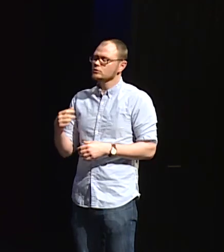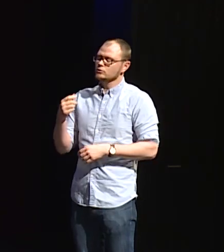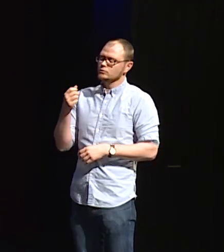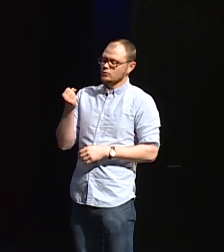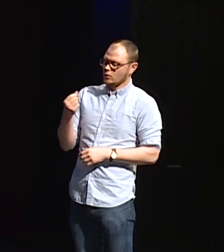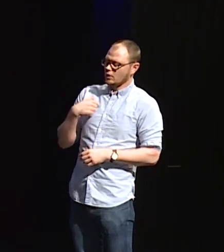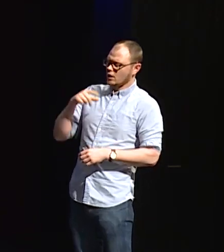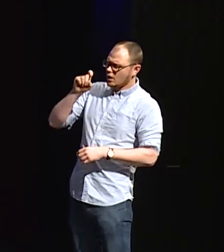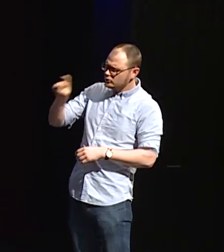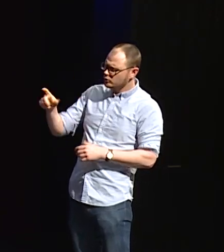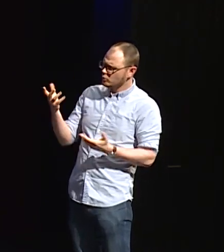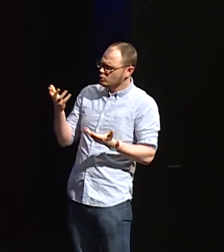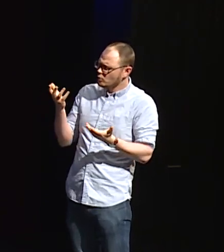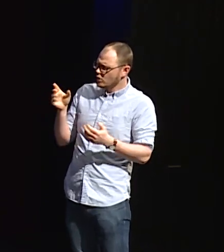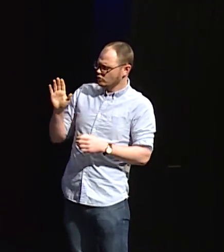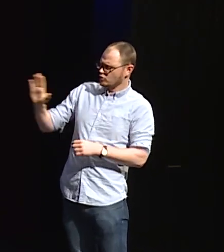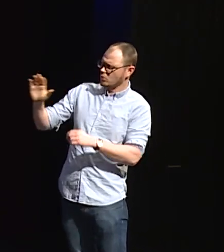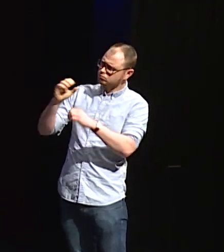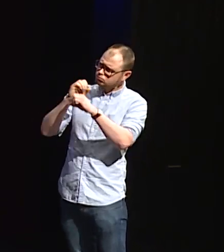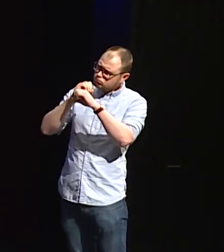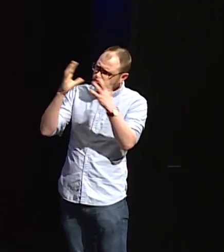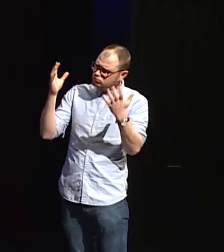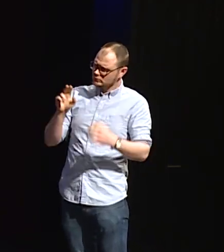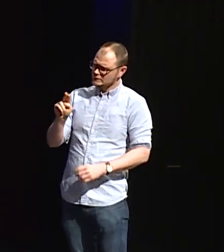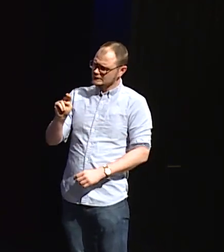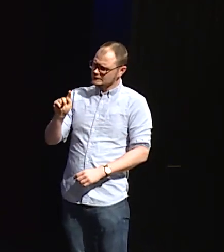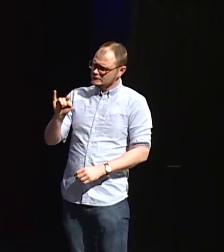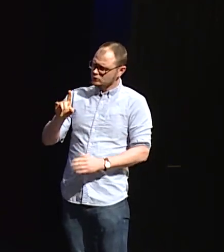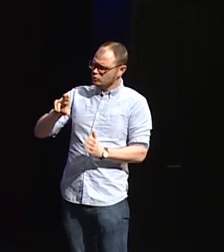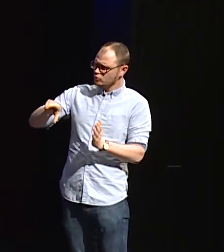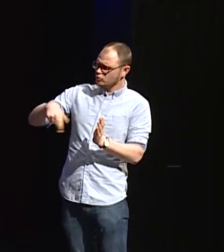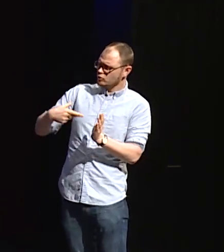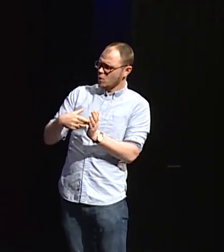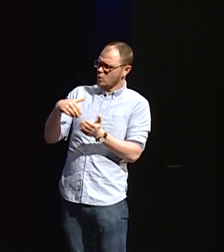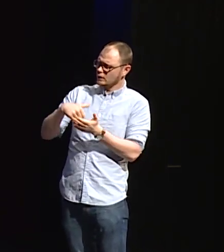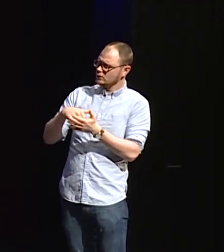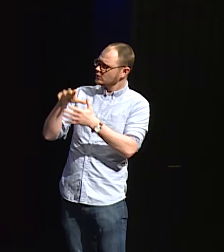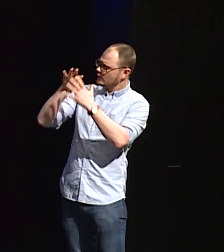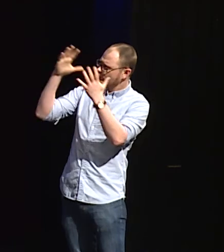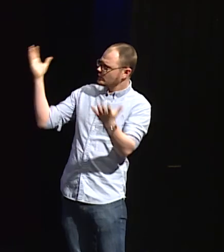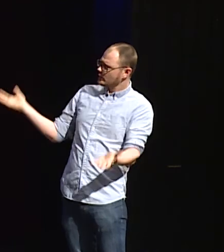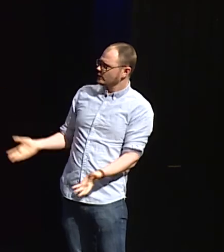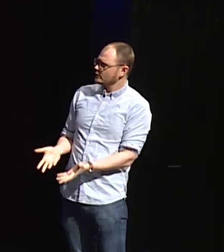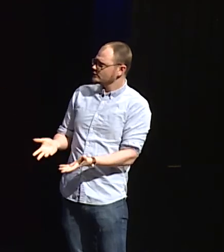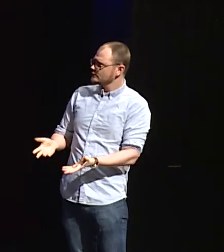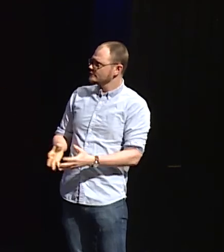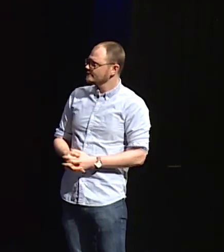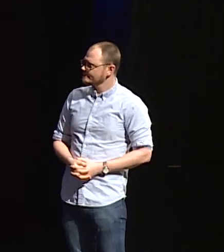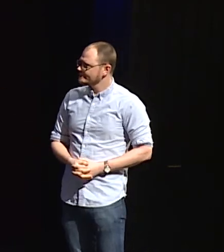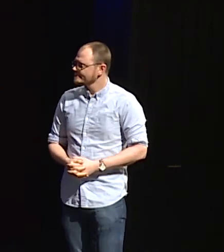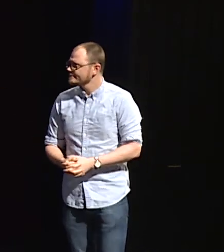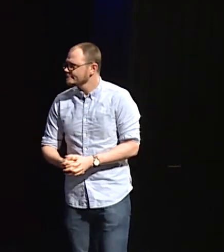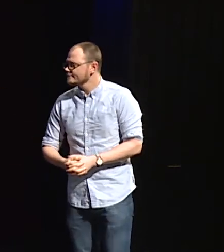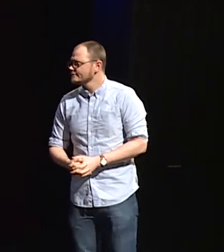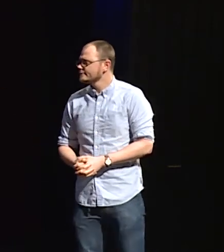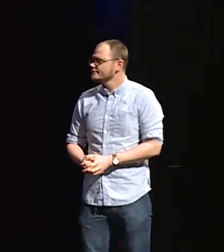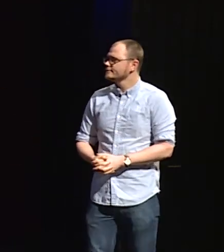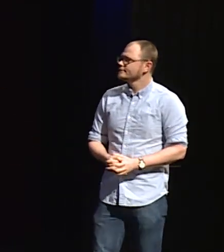My question for you is, what do you see NTID's role in all of this being?